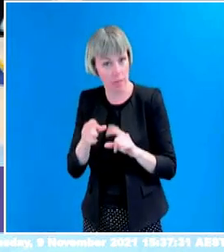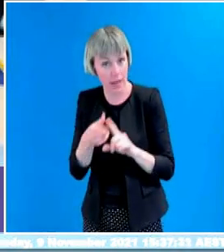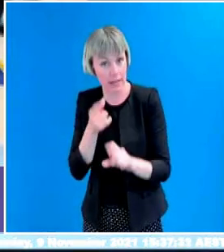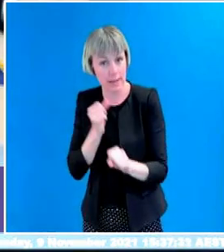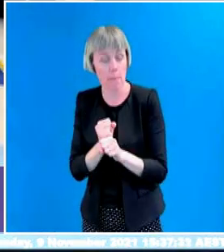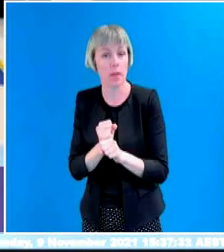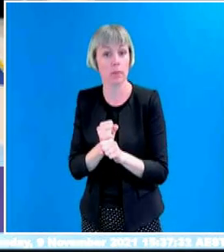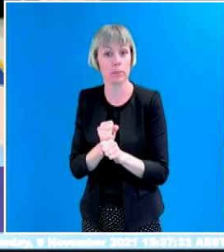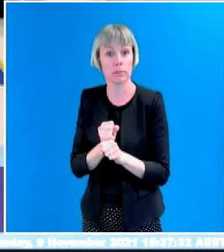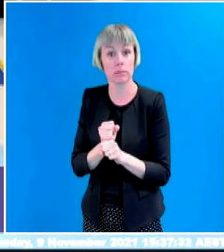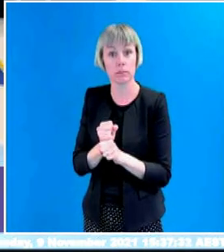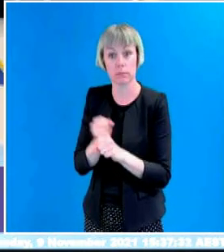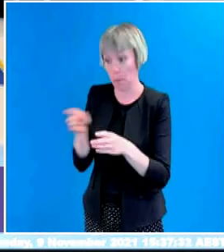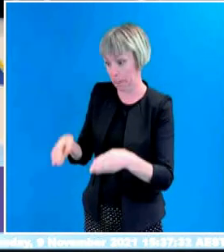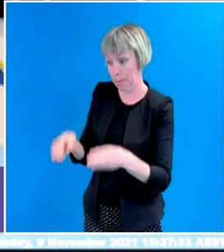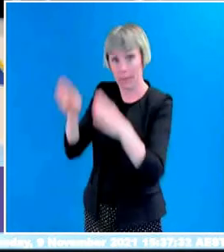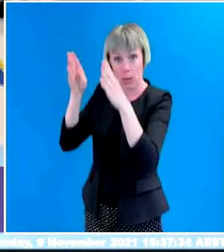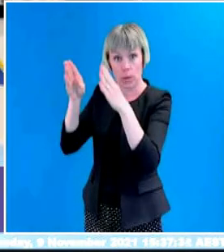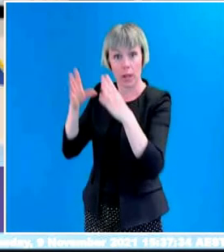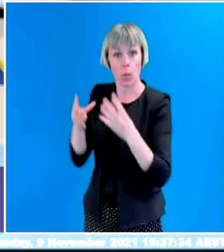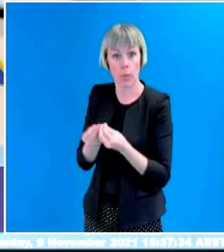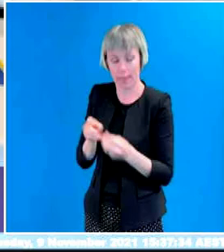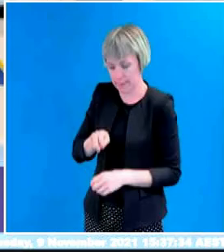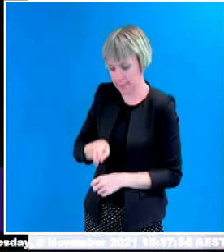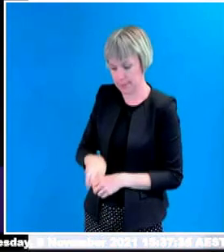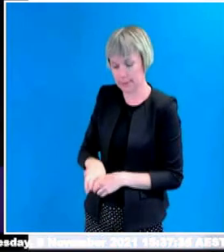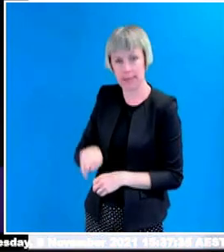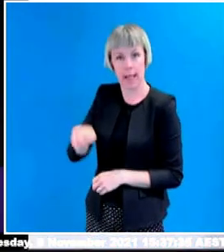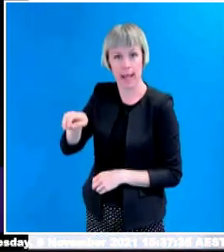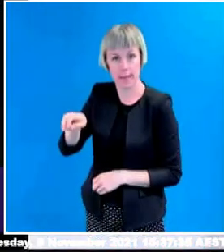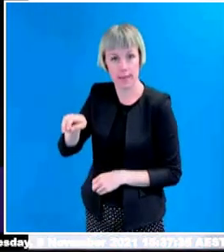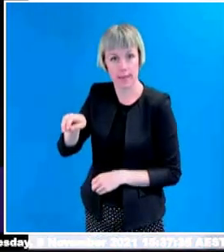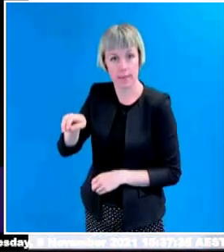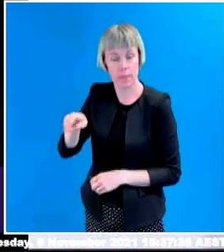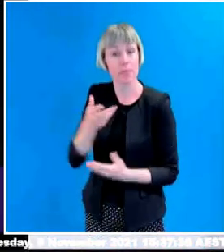to enter a building then the way in which reasonable adjustment has been